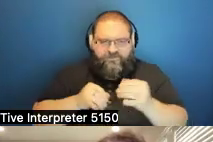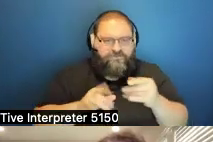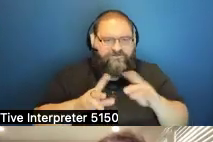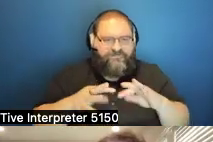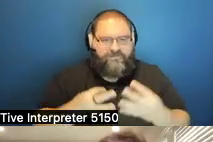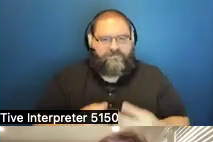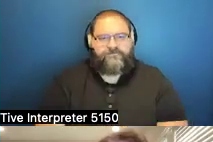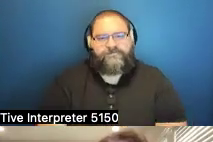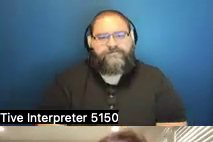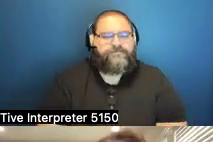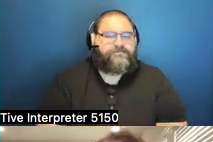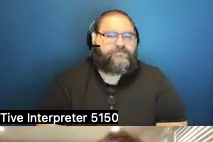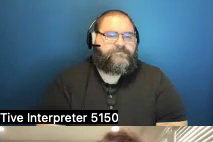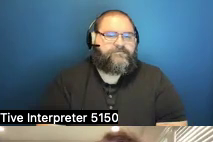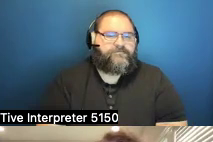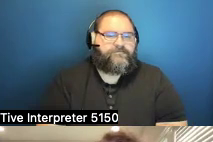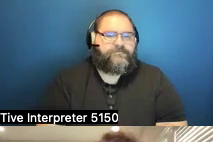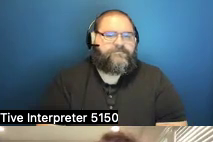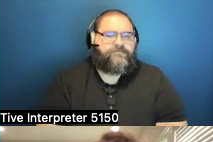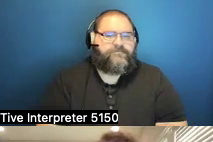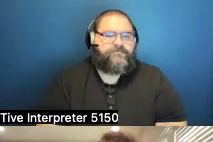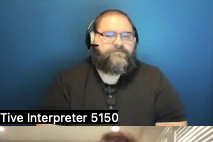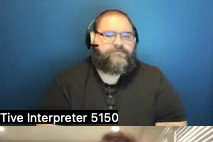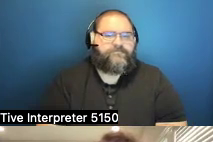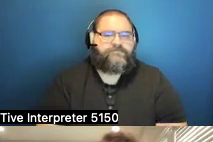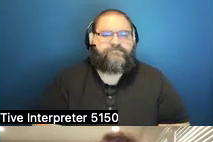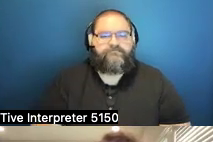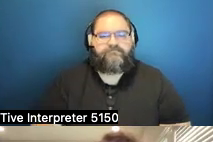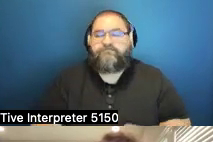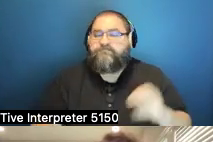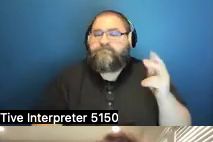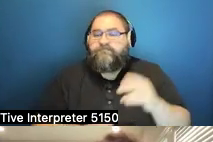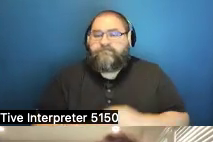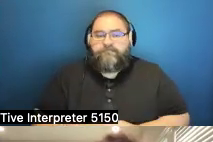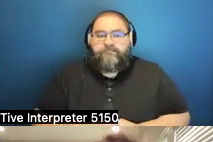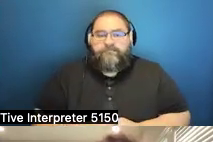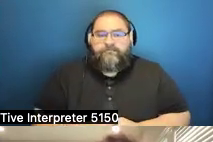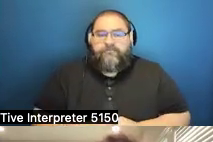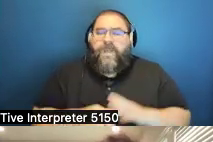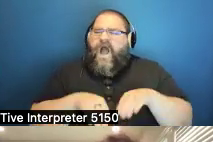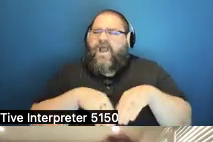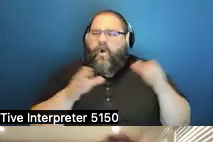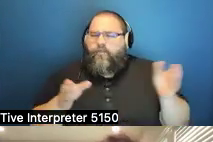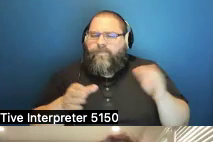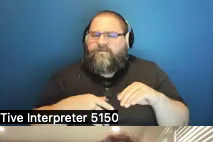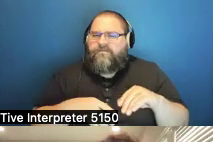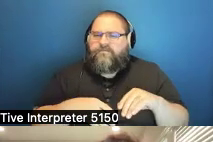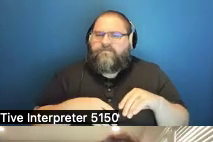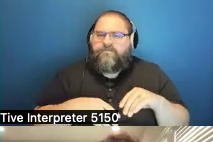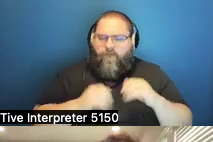19:33:53 Okay. I opened my practice about 3 years ago.